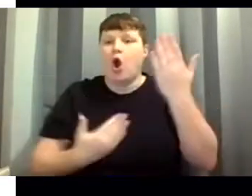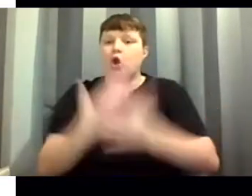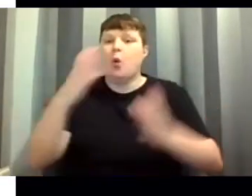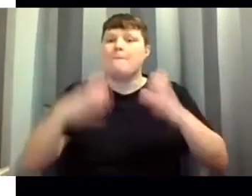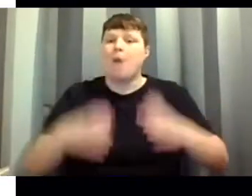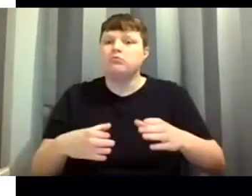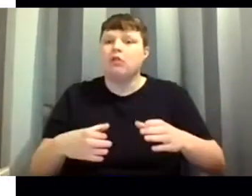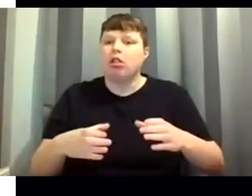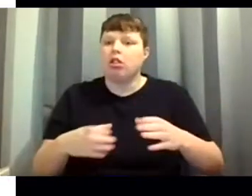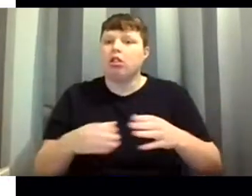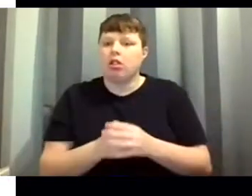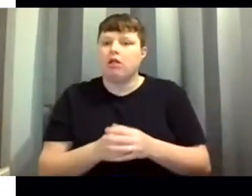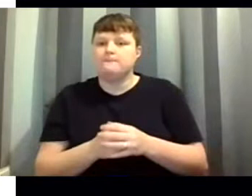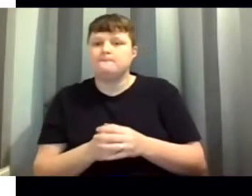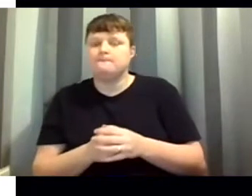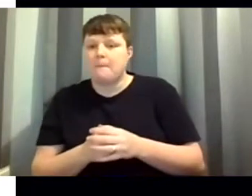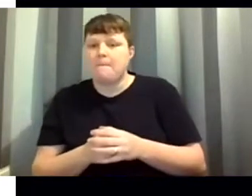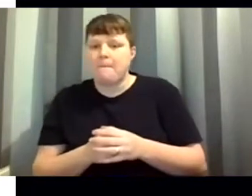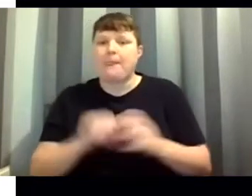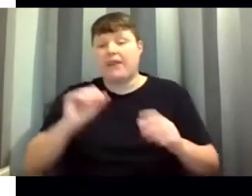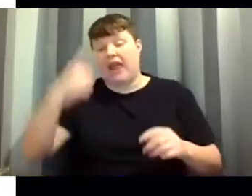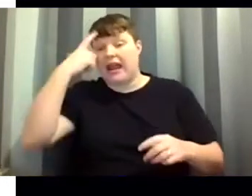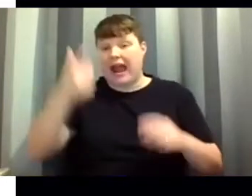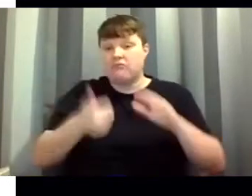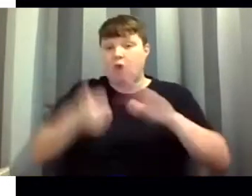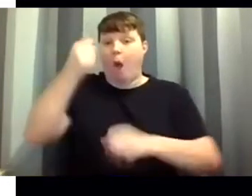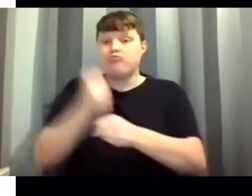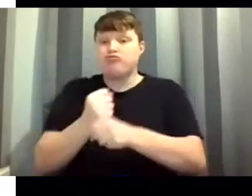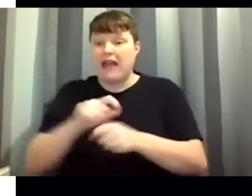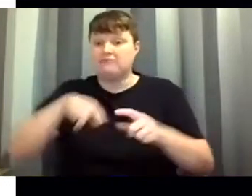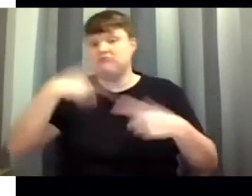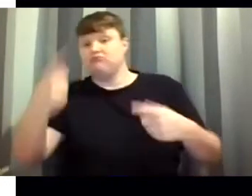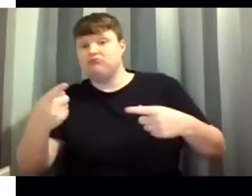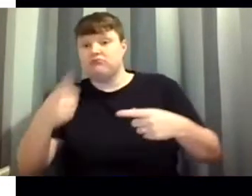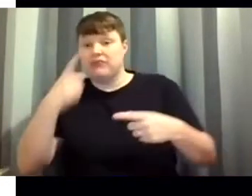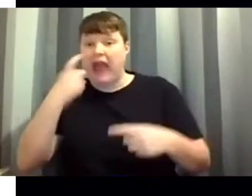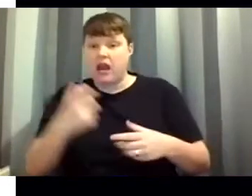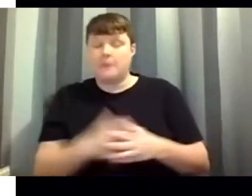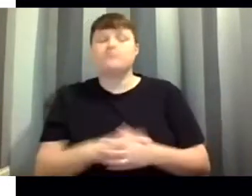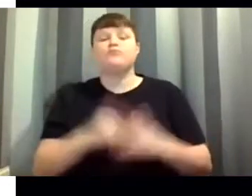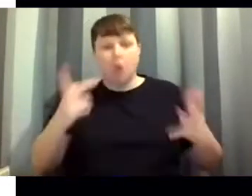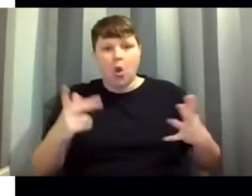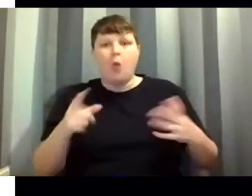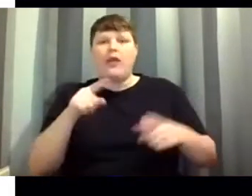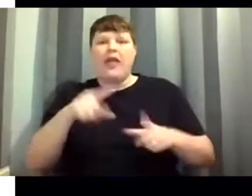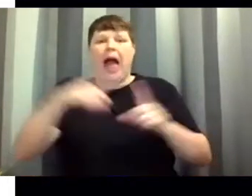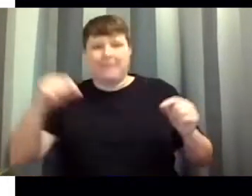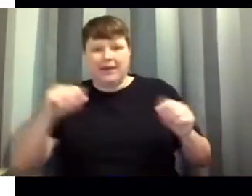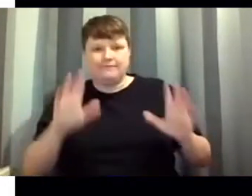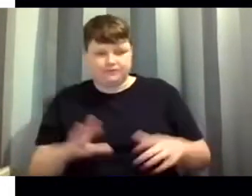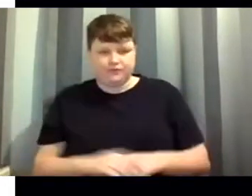that we then essentially upgrade everything to. That's the admin.